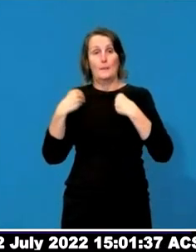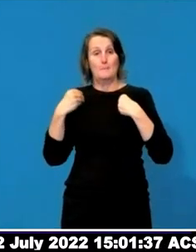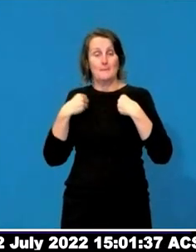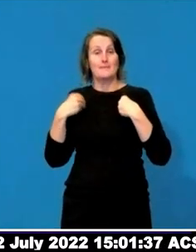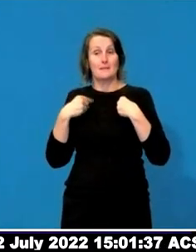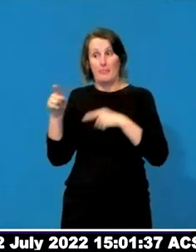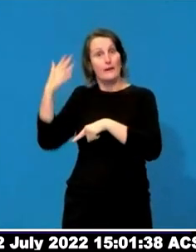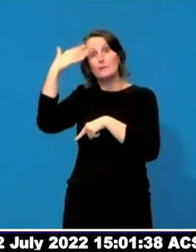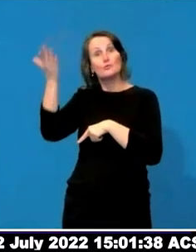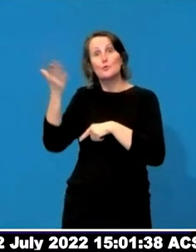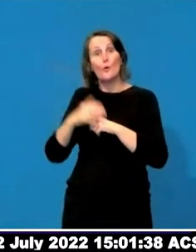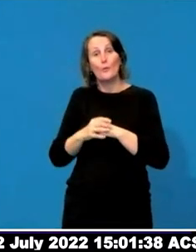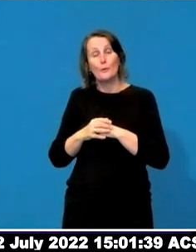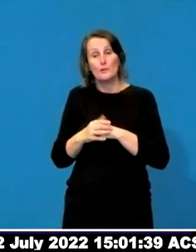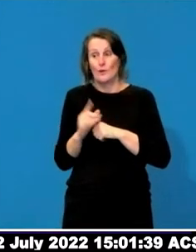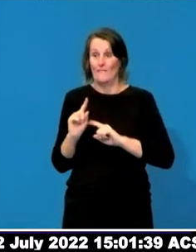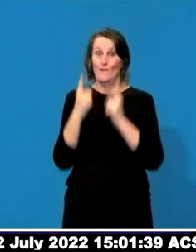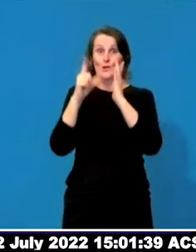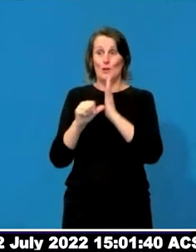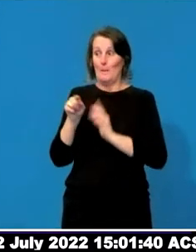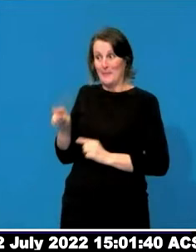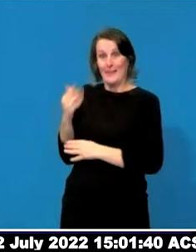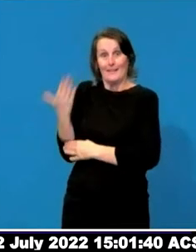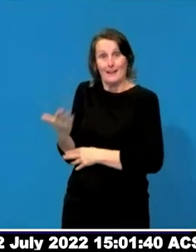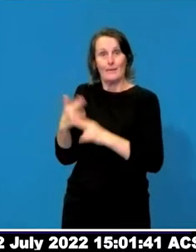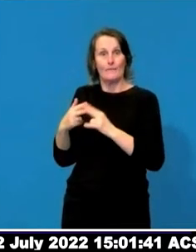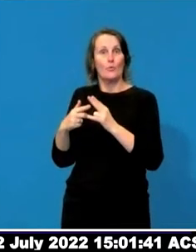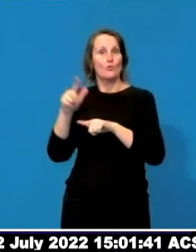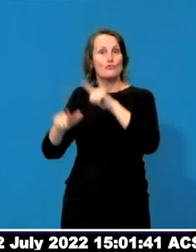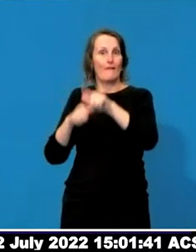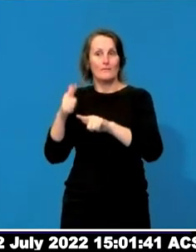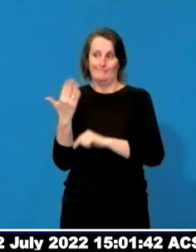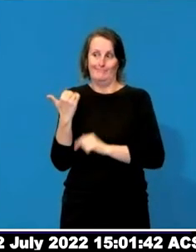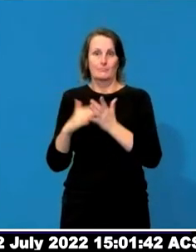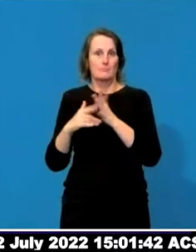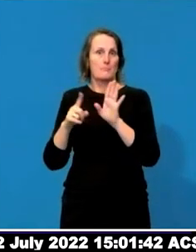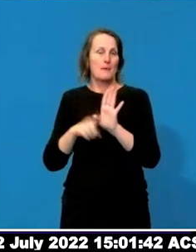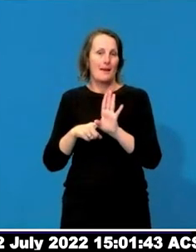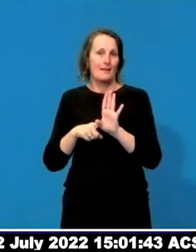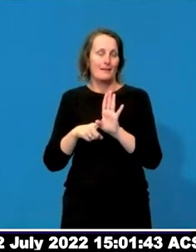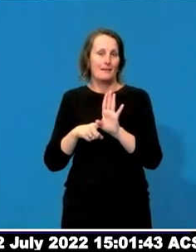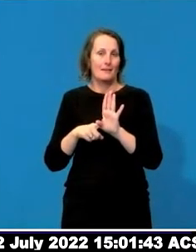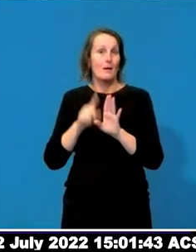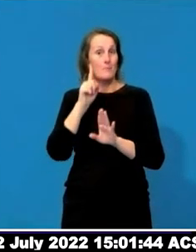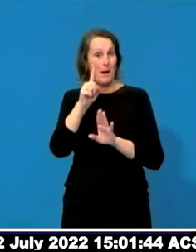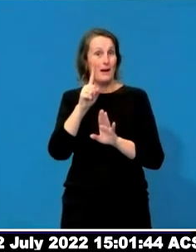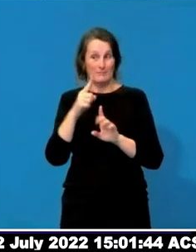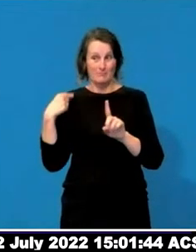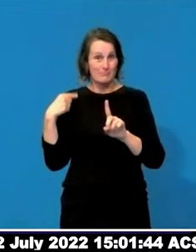May was the first time that they also had claimed travel for the first time. And yet we have been delivering up there for two years.